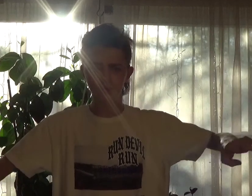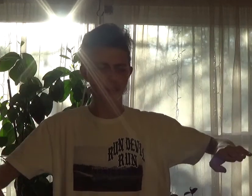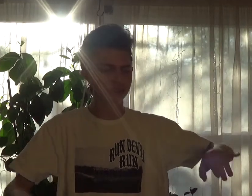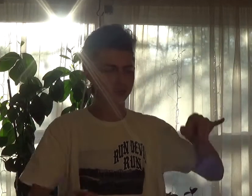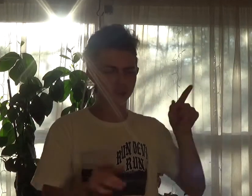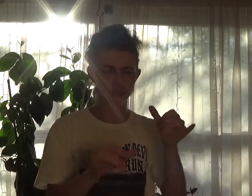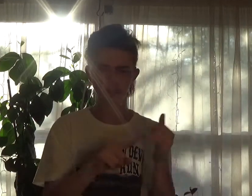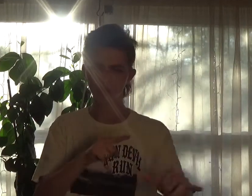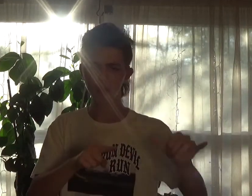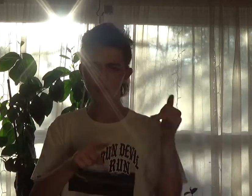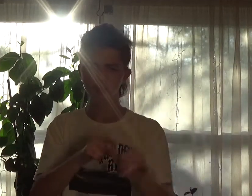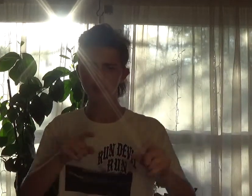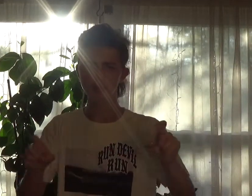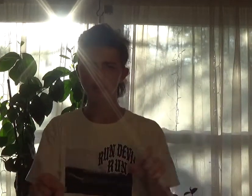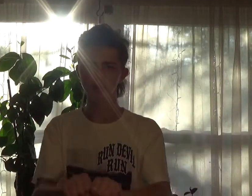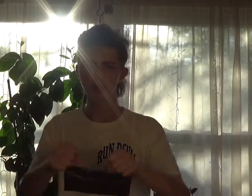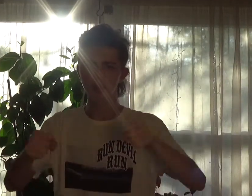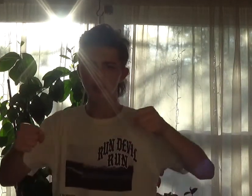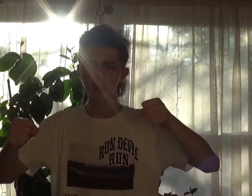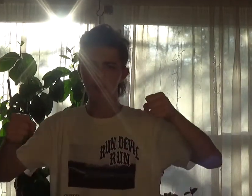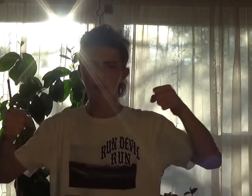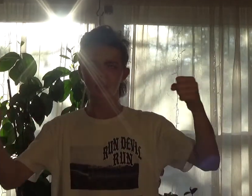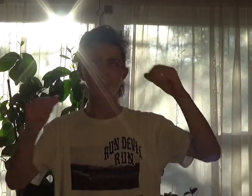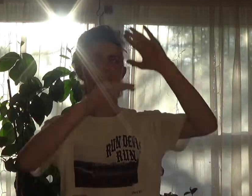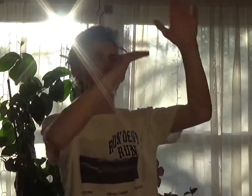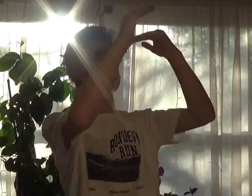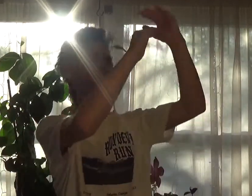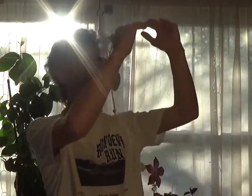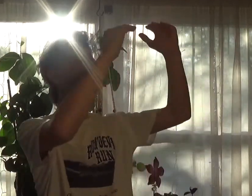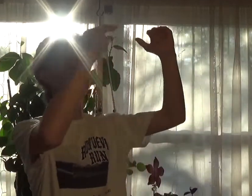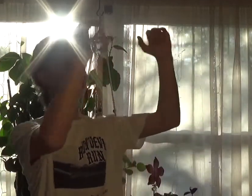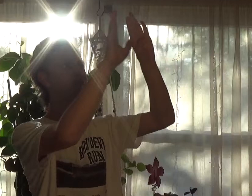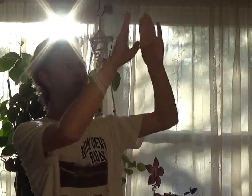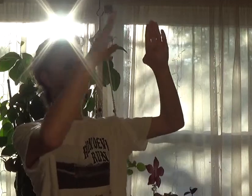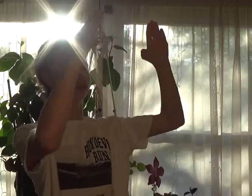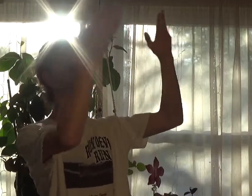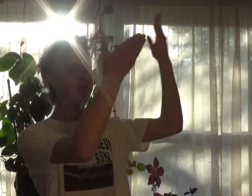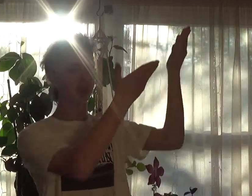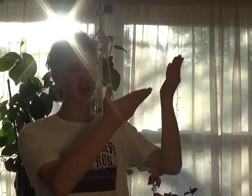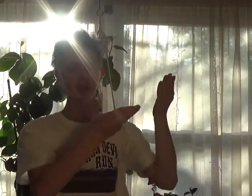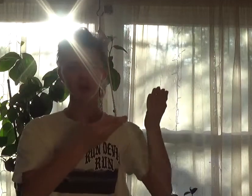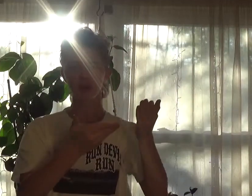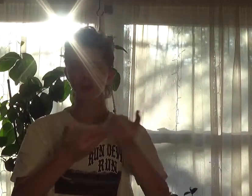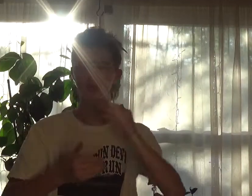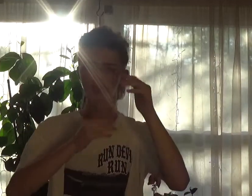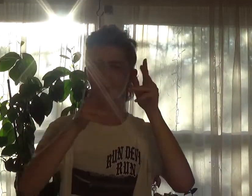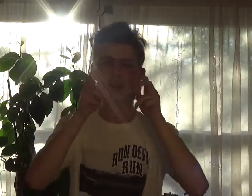The curse was broken Heaven was opened